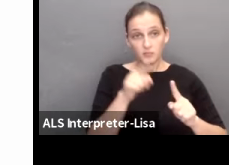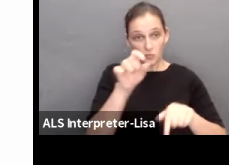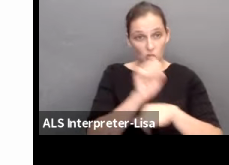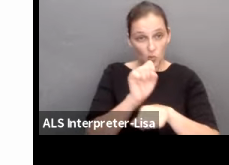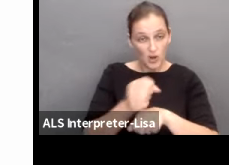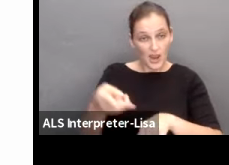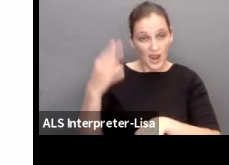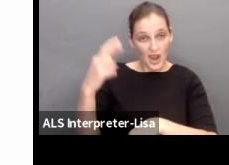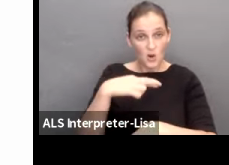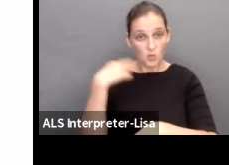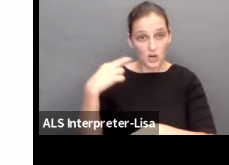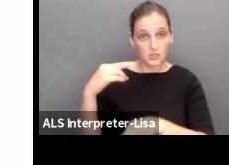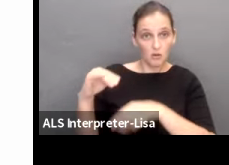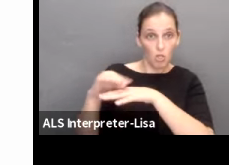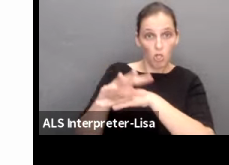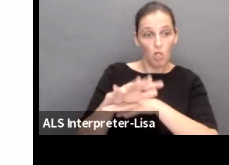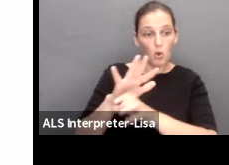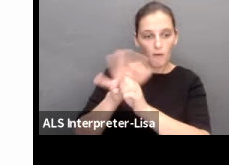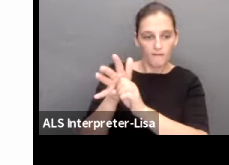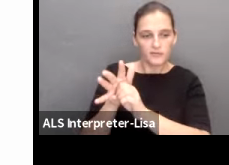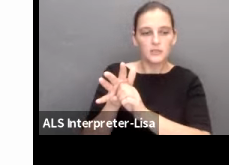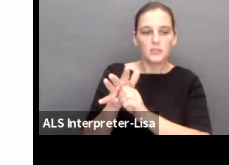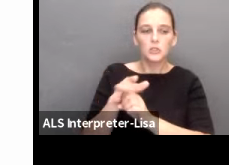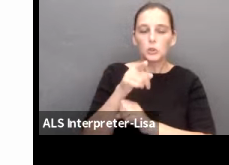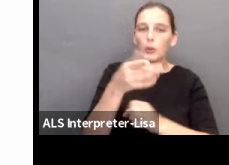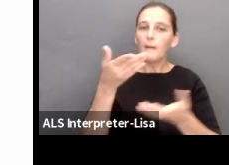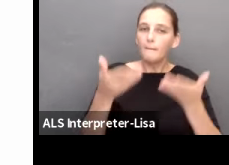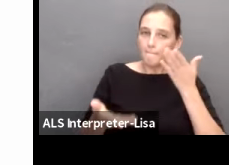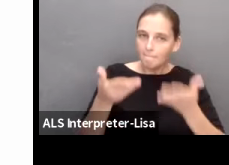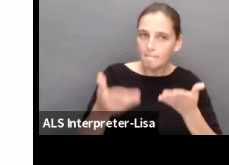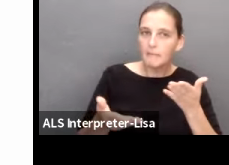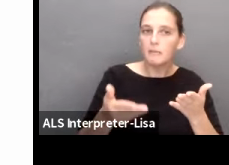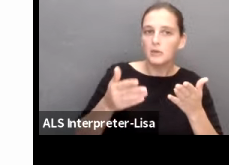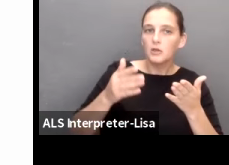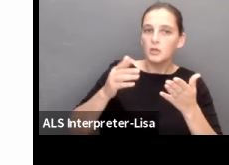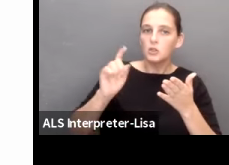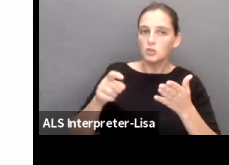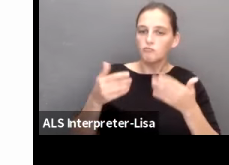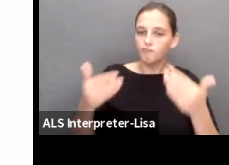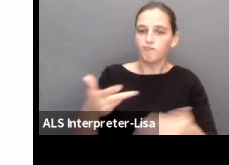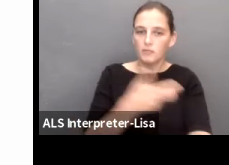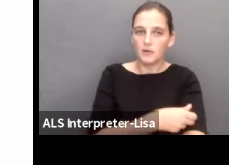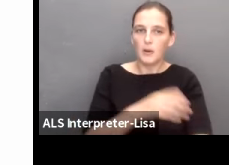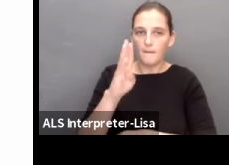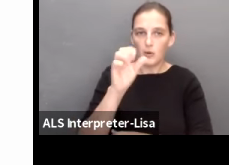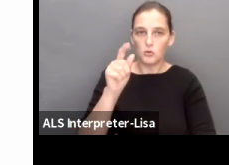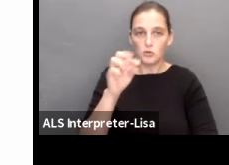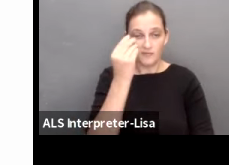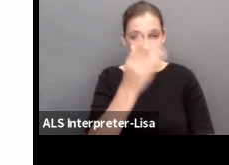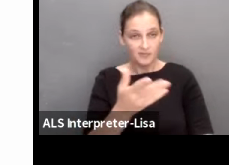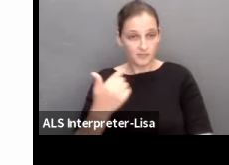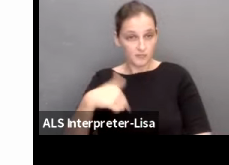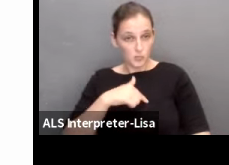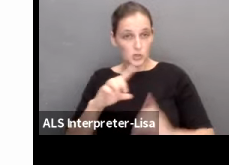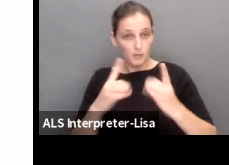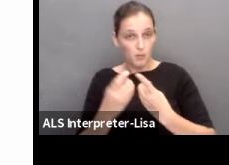for exposure to COVID that you may get the booster. I will tell you from the Department of Health standpoint, if you meet the minimum criteria